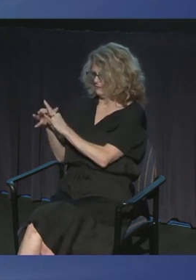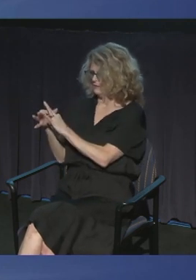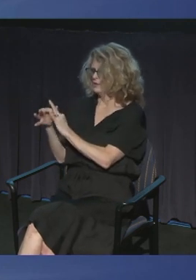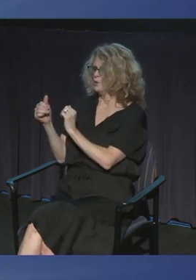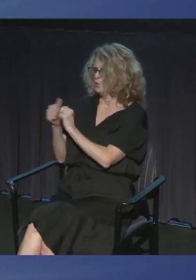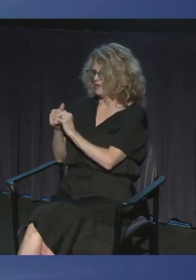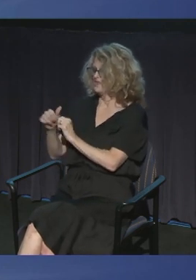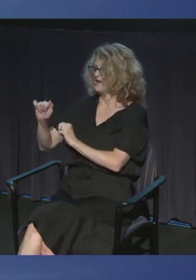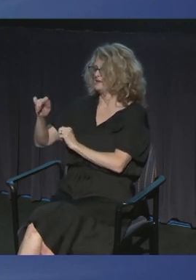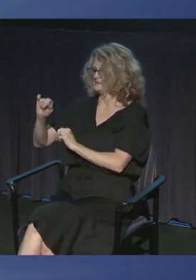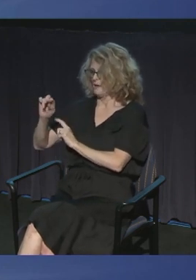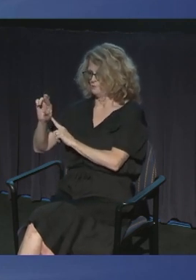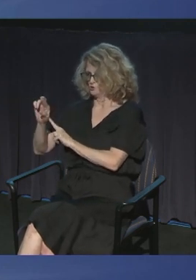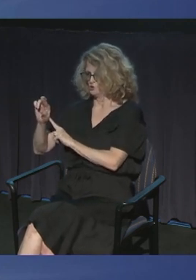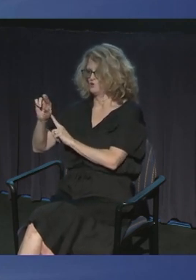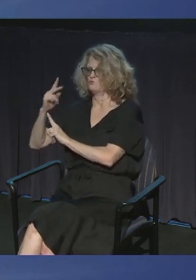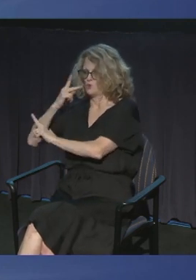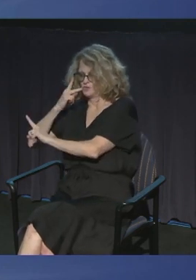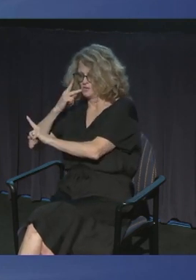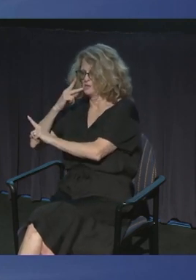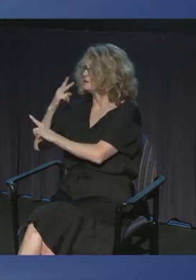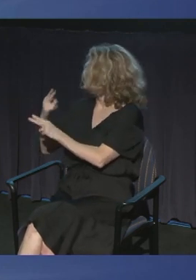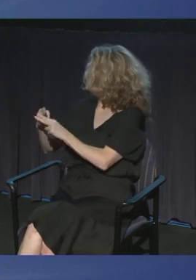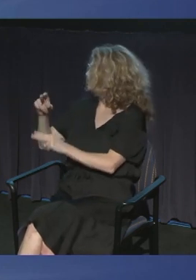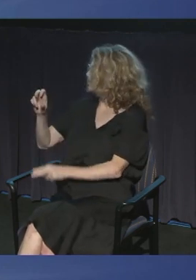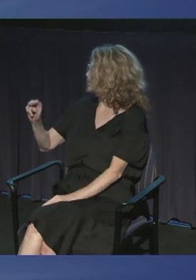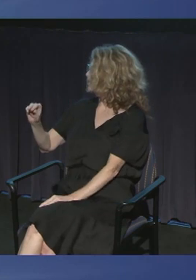THE INFLAMA ZONE RECEPTOR, THIS